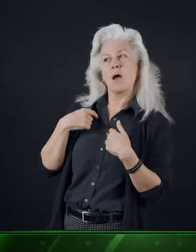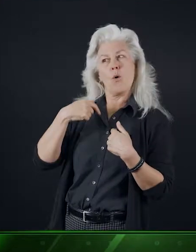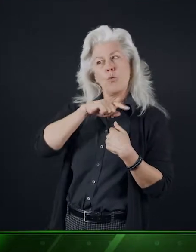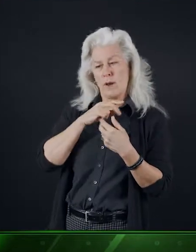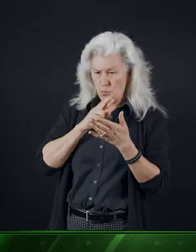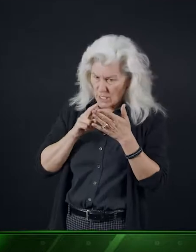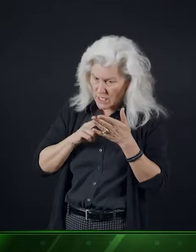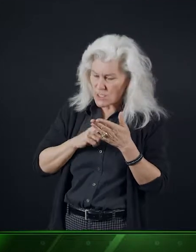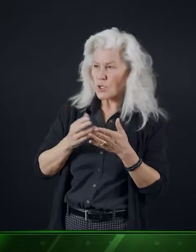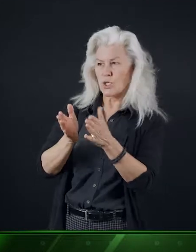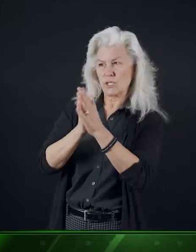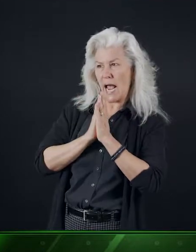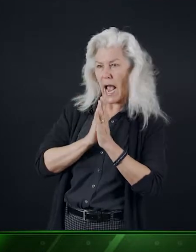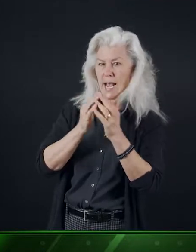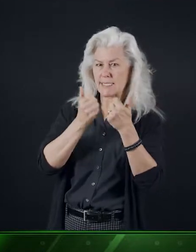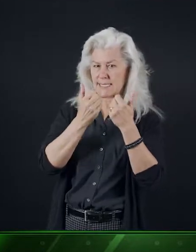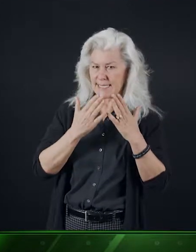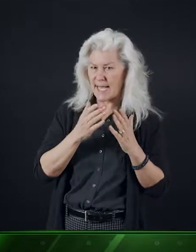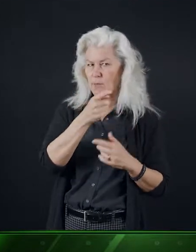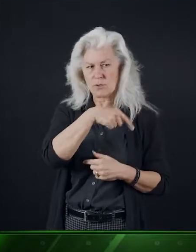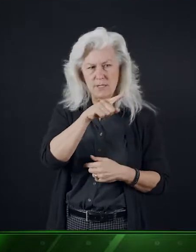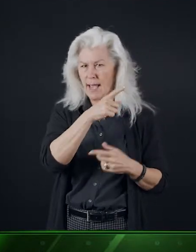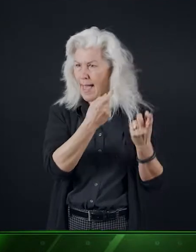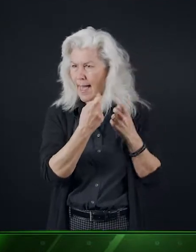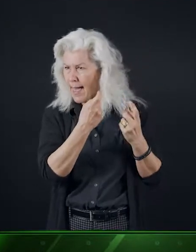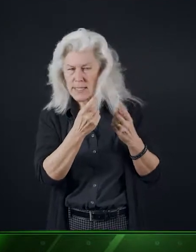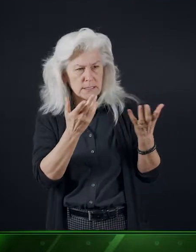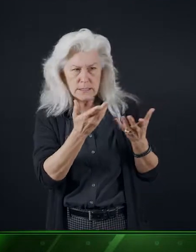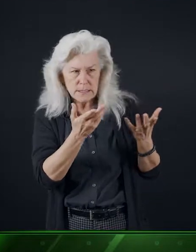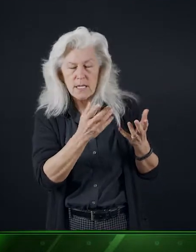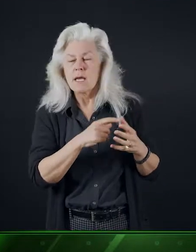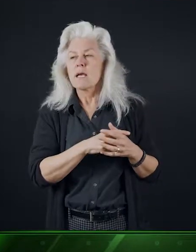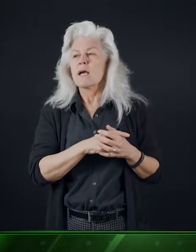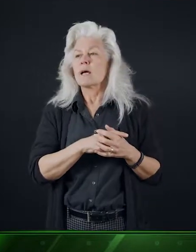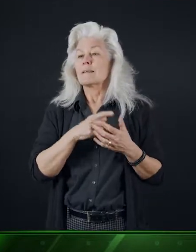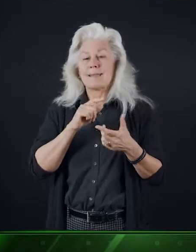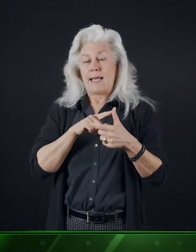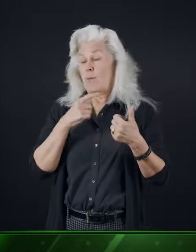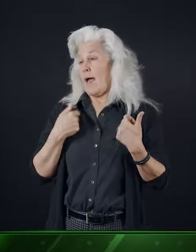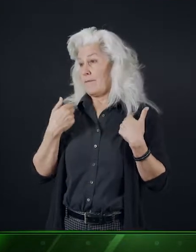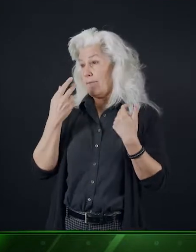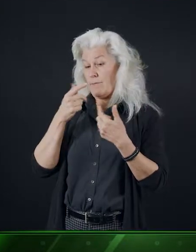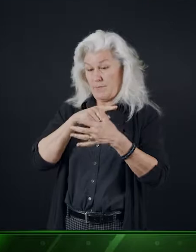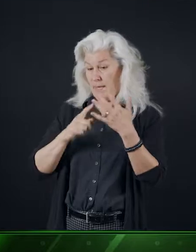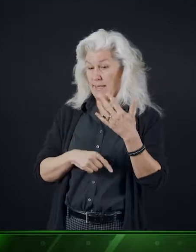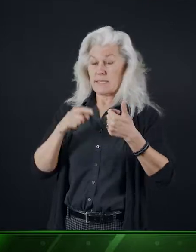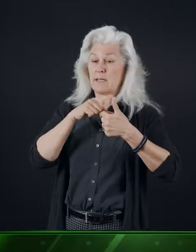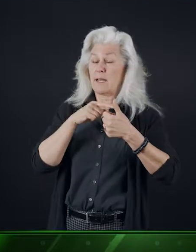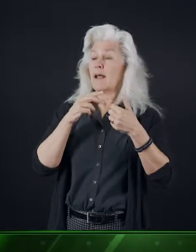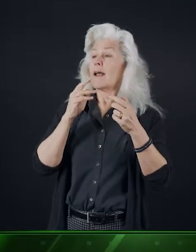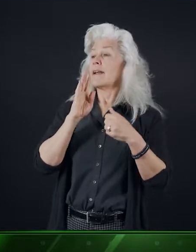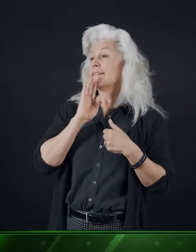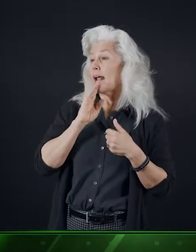things like narrated game menus, subtitle options, input remapping, full keyboard support and single-stick gameplay.